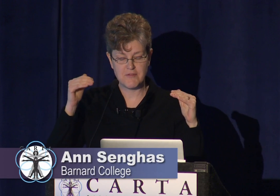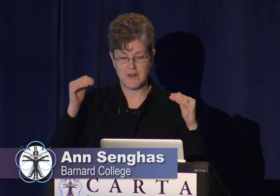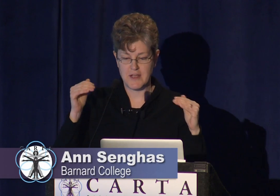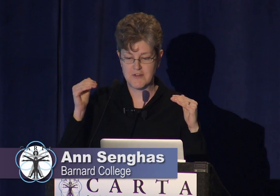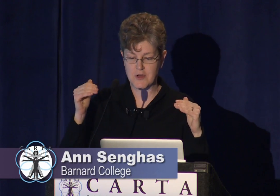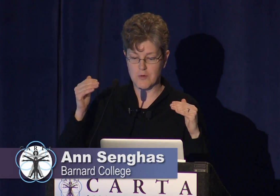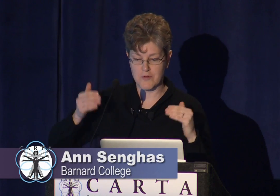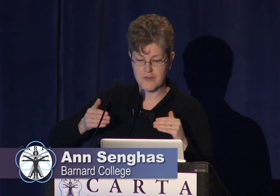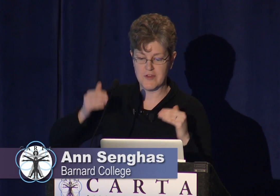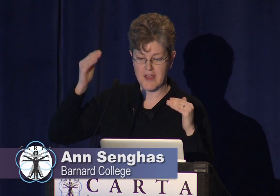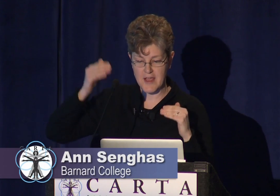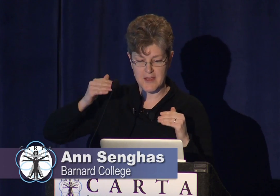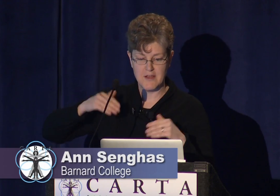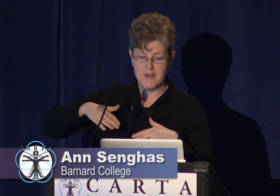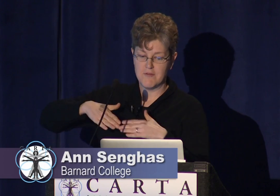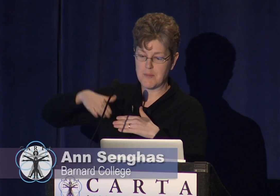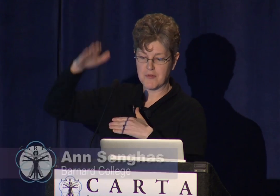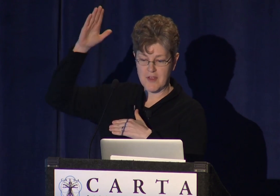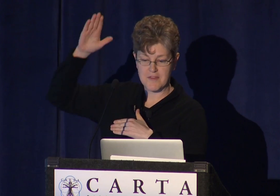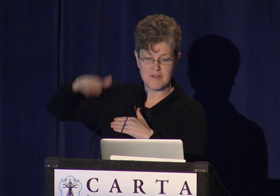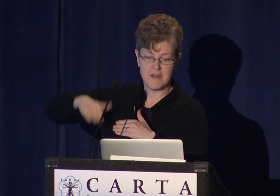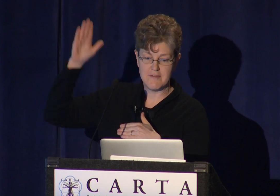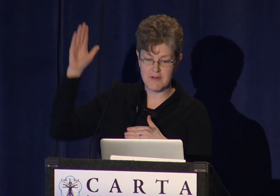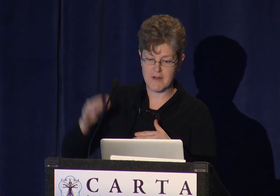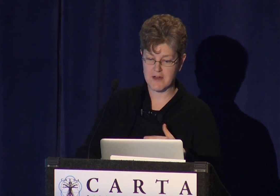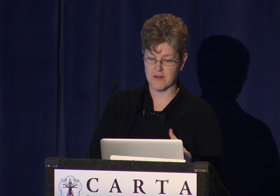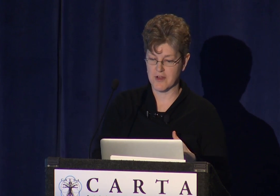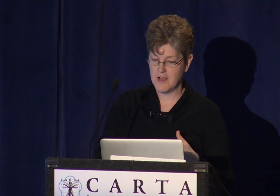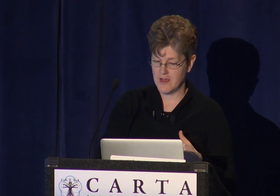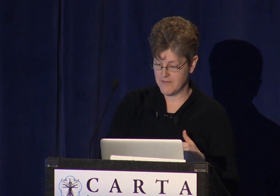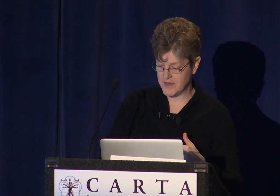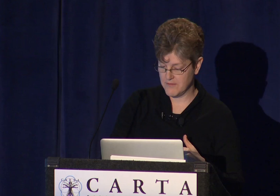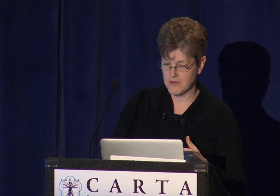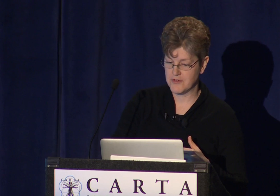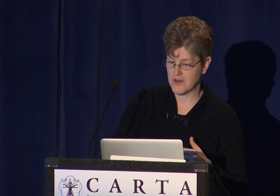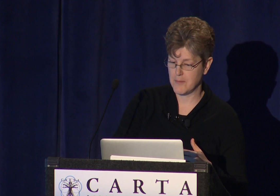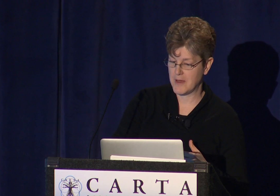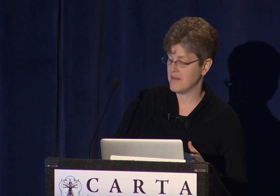different age cohorts today represent this living record of the evolutionary path of